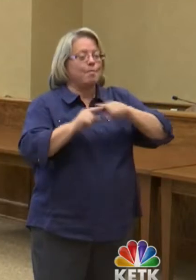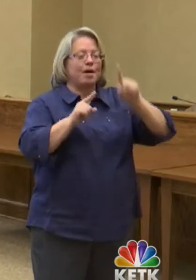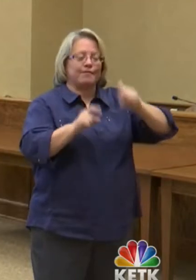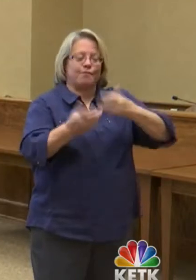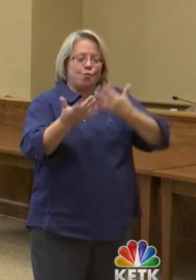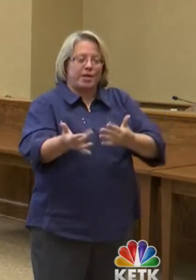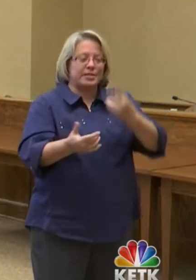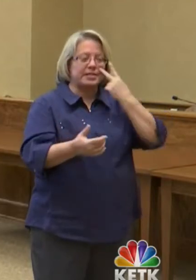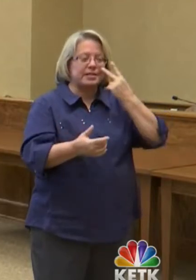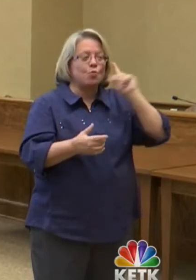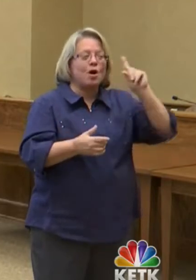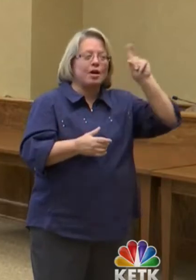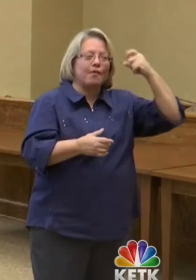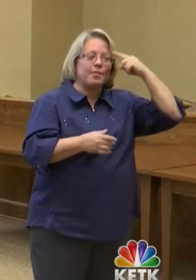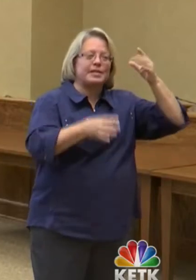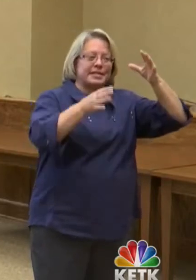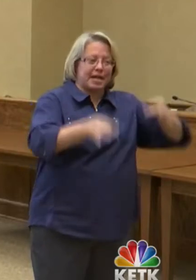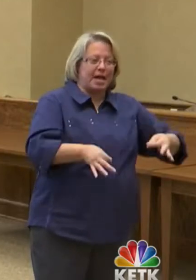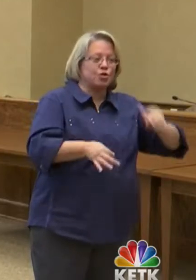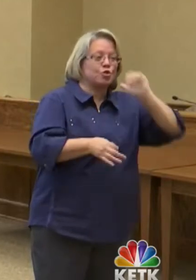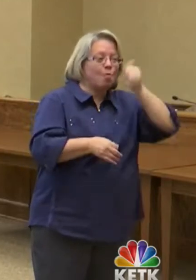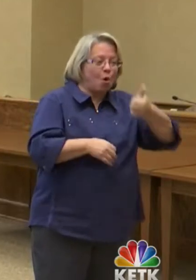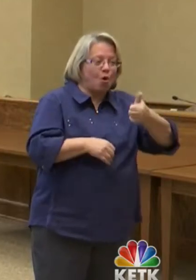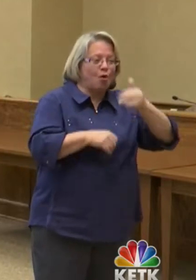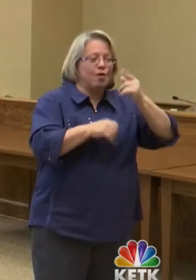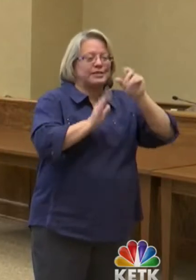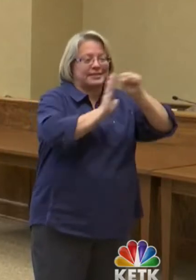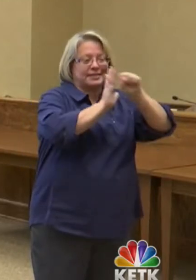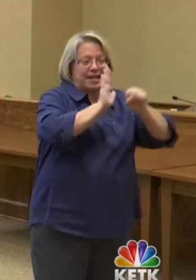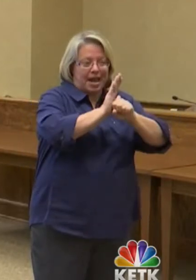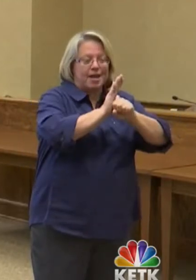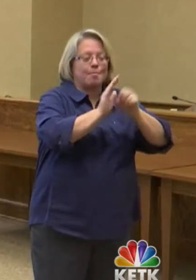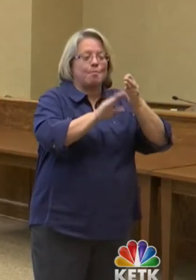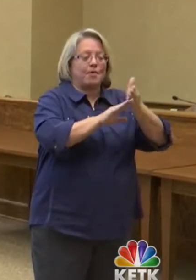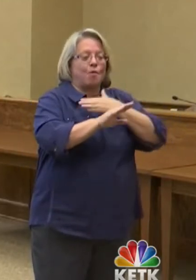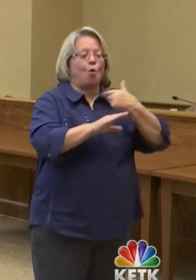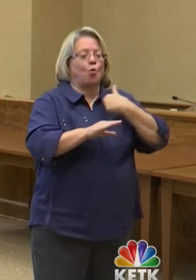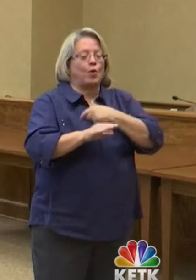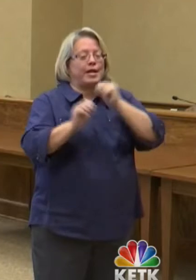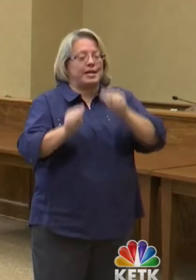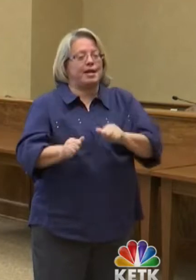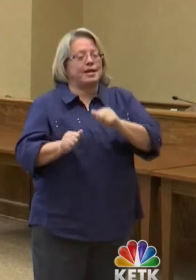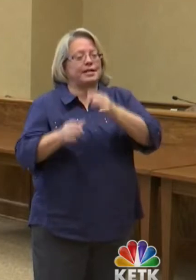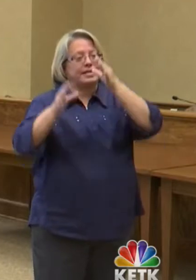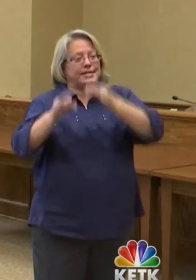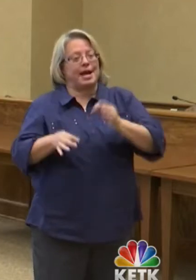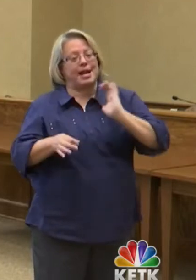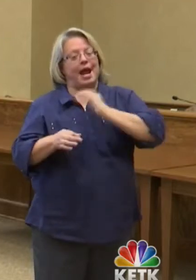OUR HOPE IS THAT YOU WILL WANT EACH COMMUNITY TO DECIDE WHAT IS BEST FOR THEM. SMITH COUNTY IS DIFFERENT FROM THE REST OF THE STATE.